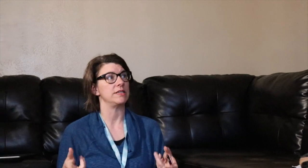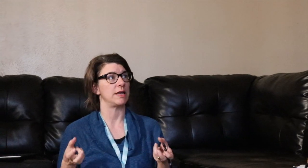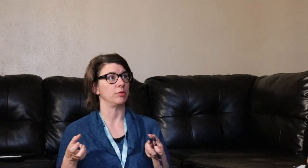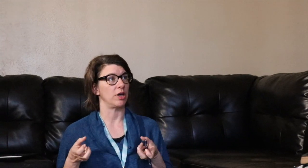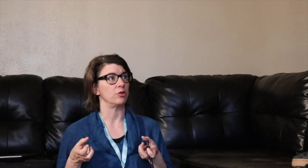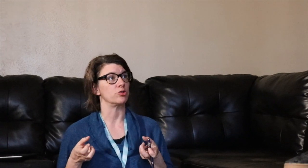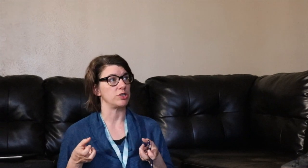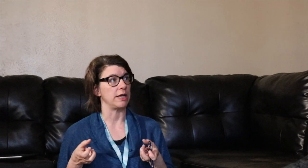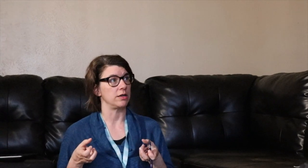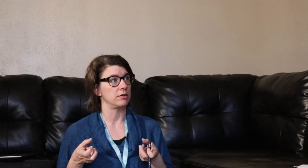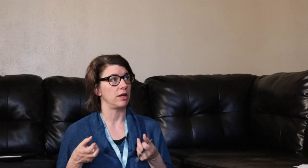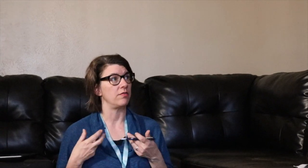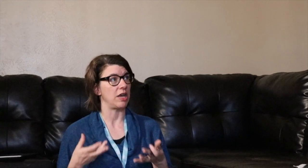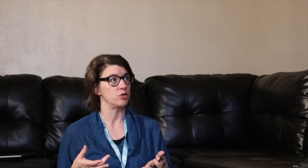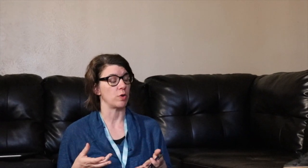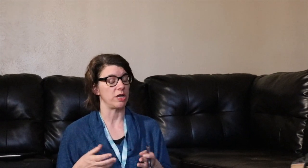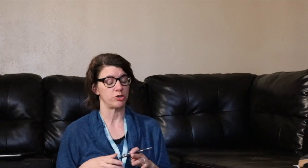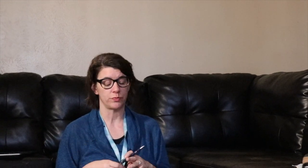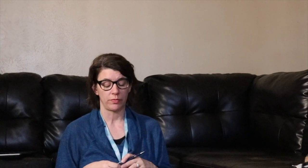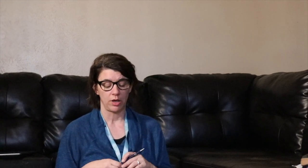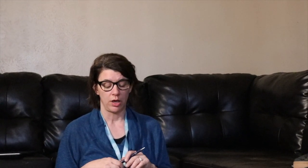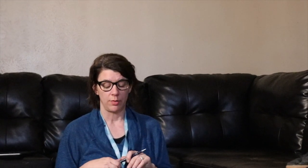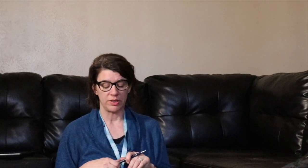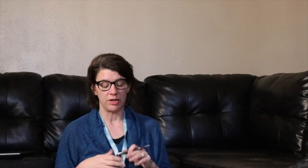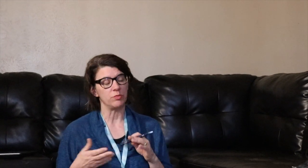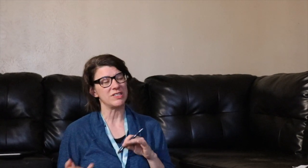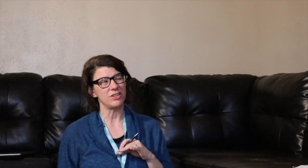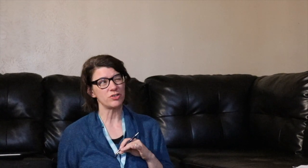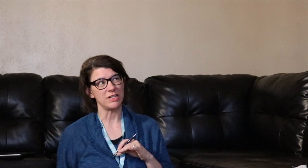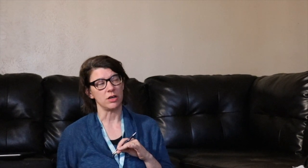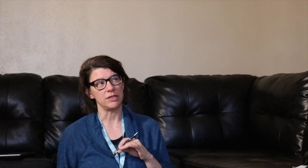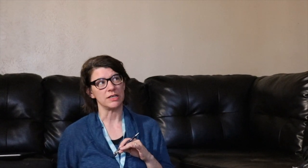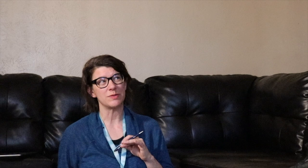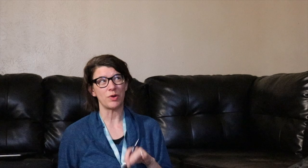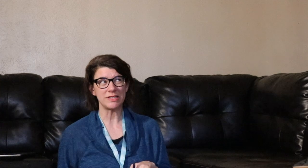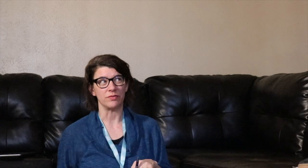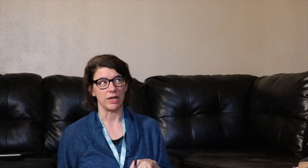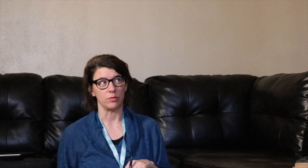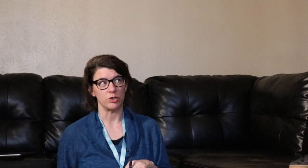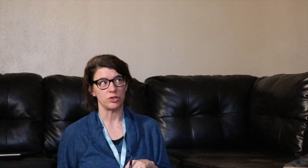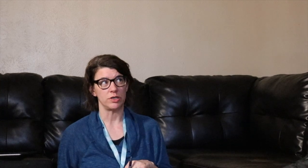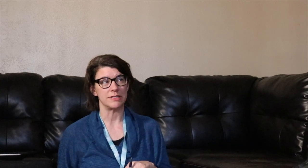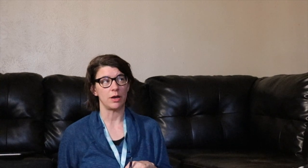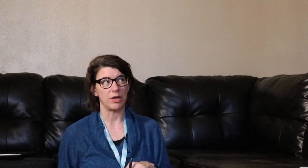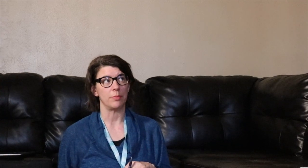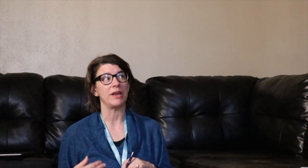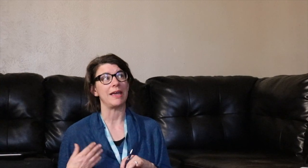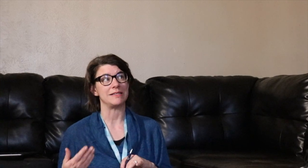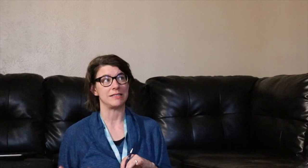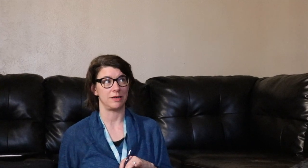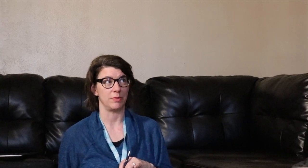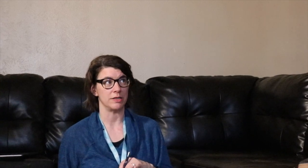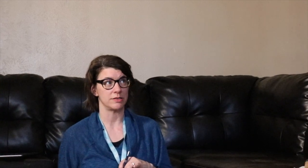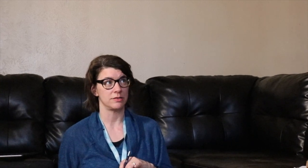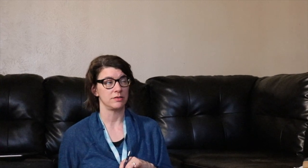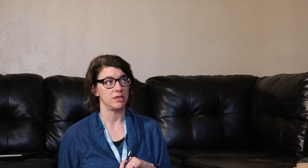What he's able to understand of age range. But then it was interesting on the expressive language he coming up at eight to ten months.